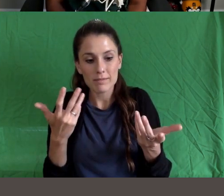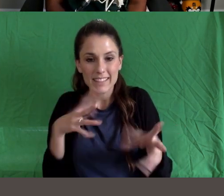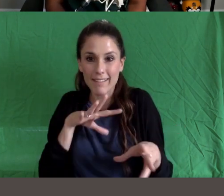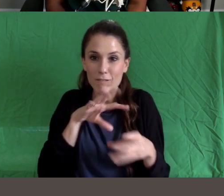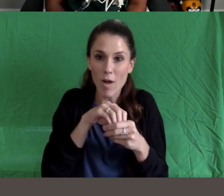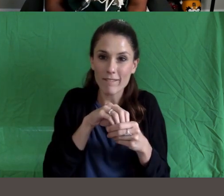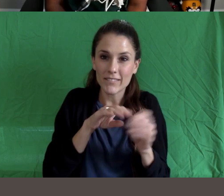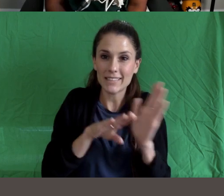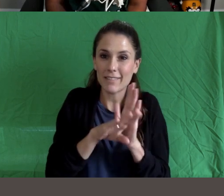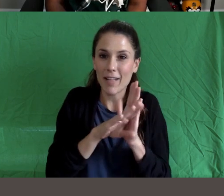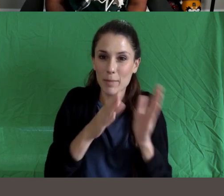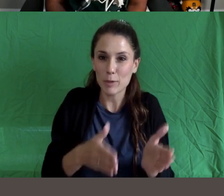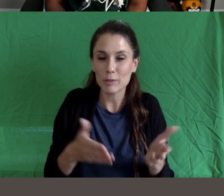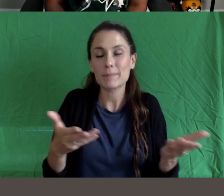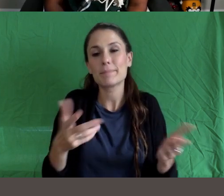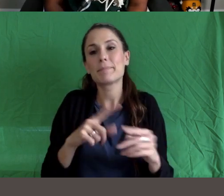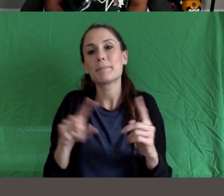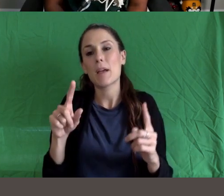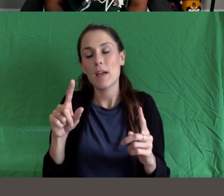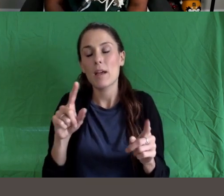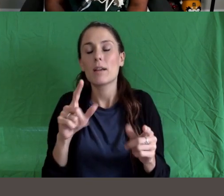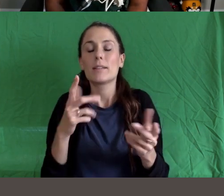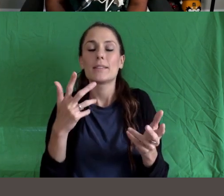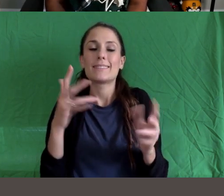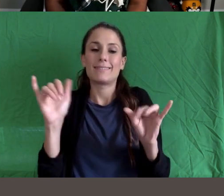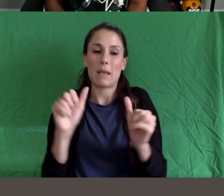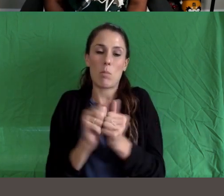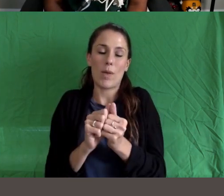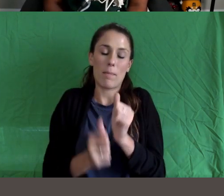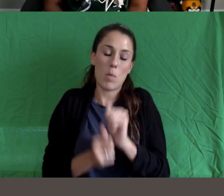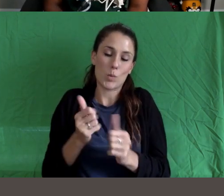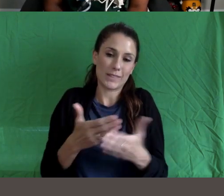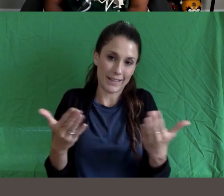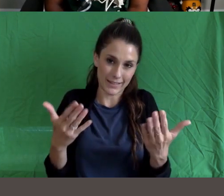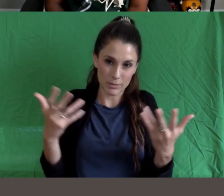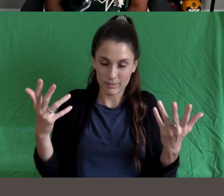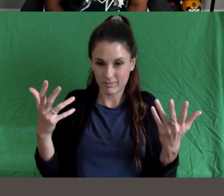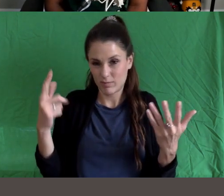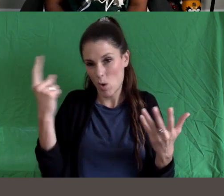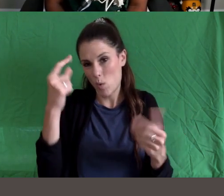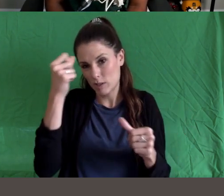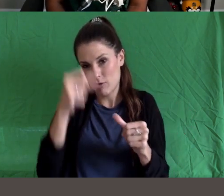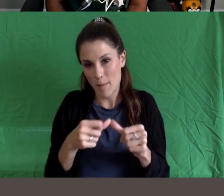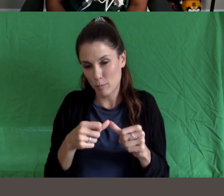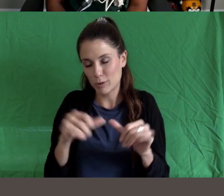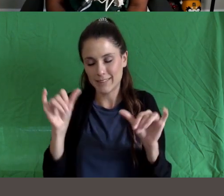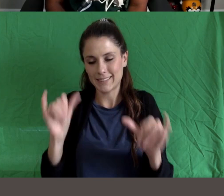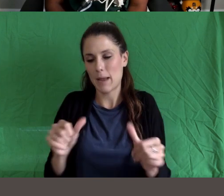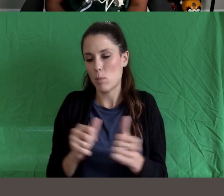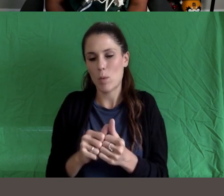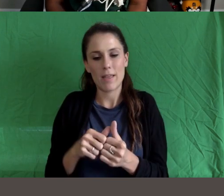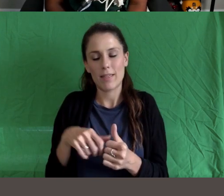developer. But as with most things, always remember, just like with video games, it's great to take